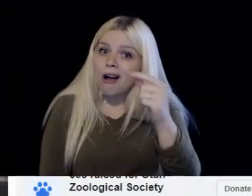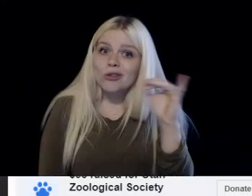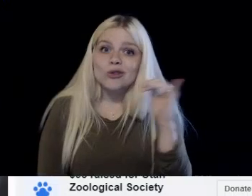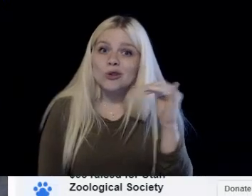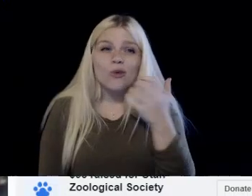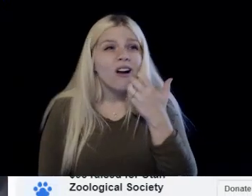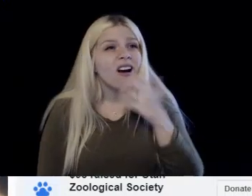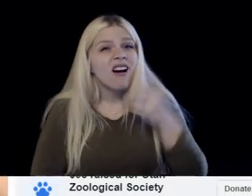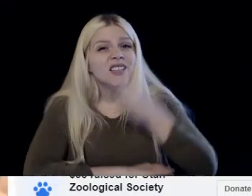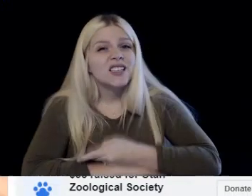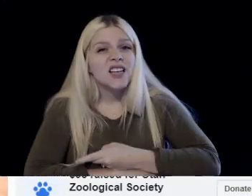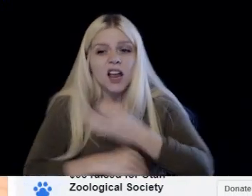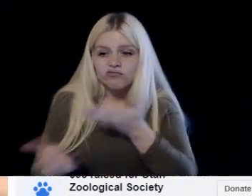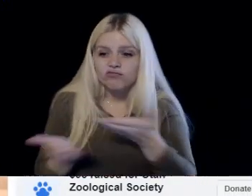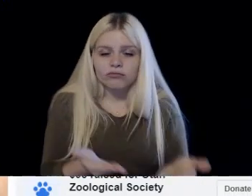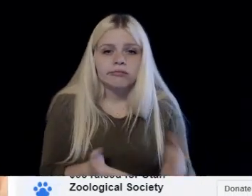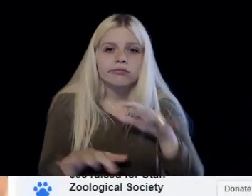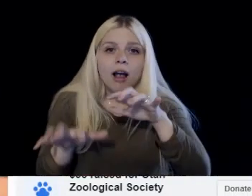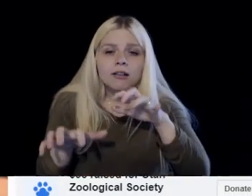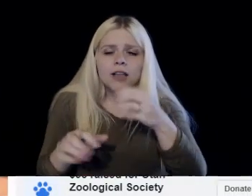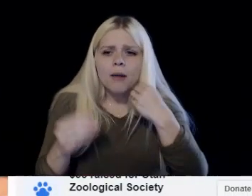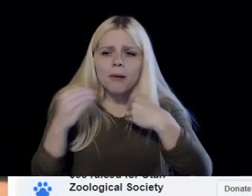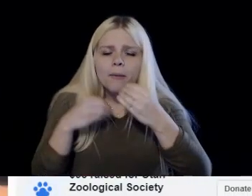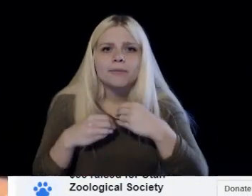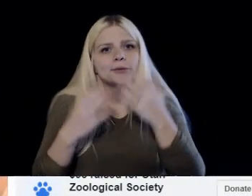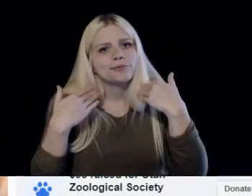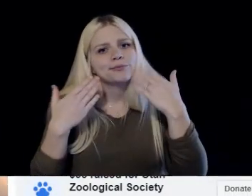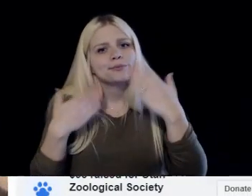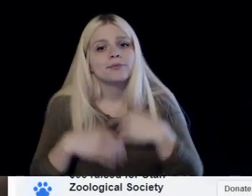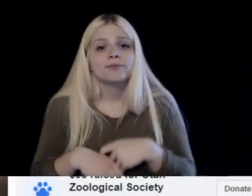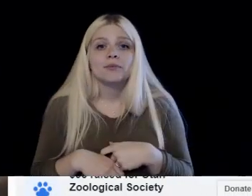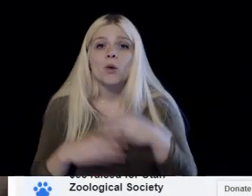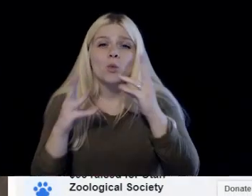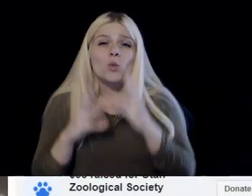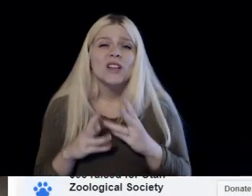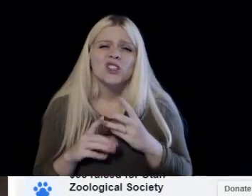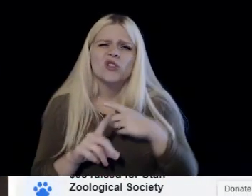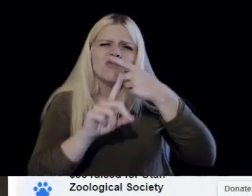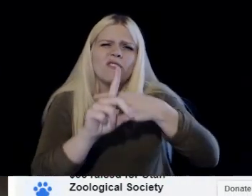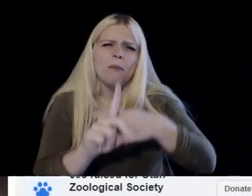Um we do it- maybe in the winter we might do it once a month. But, it really depends on the area.